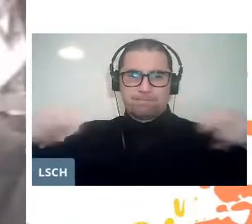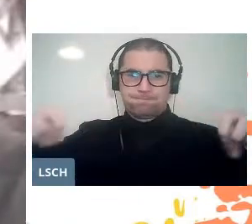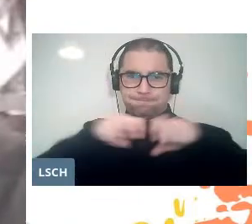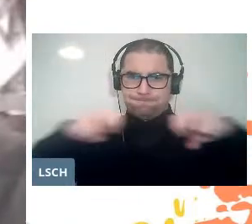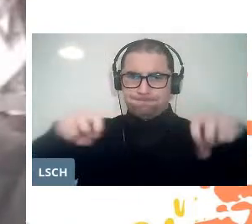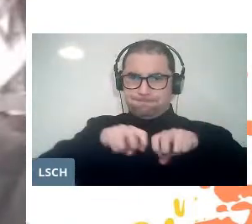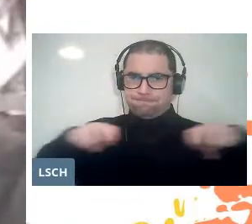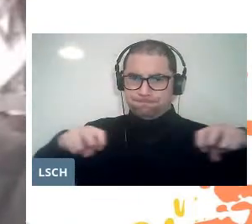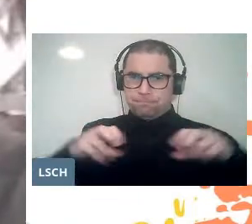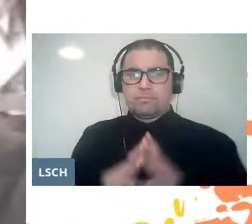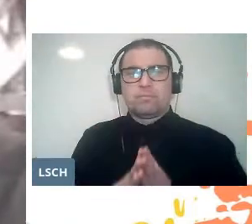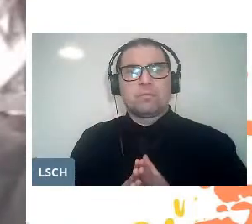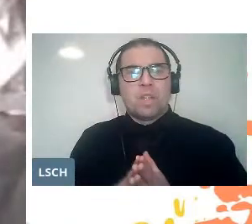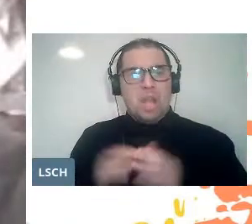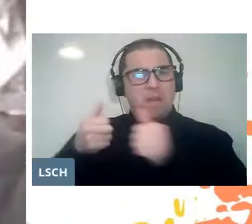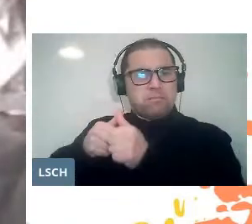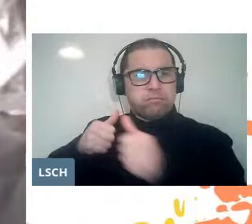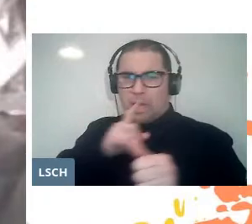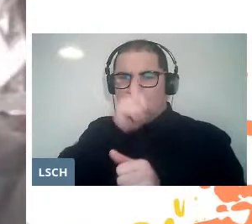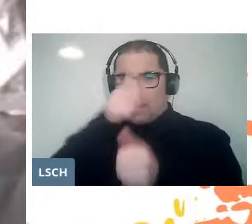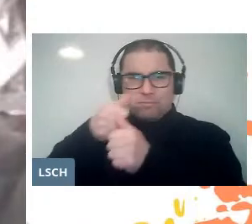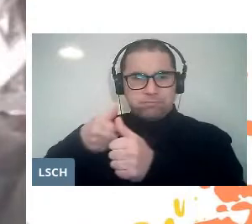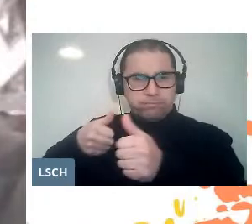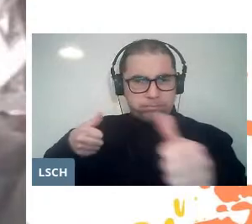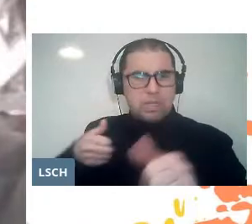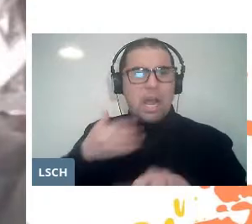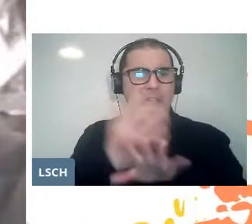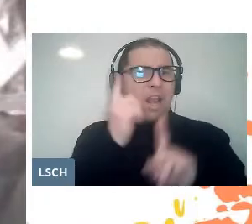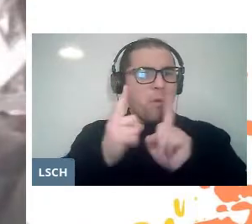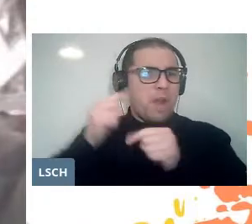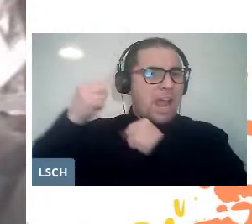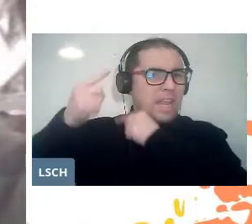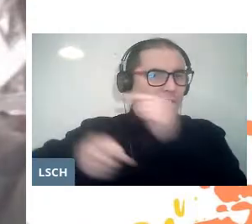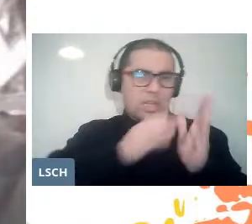We will address some milestones that will allow us to understand the evolution